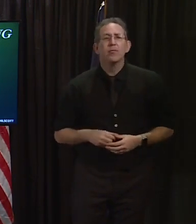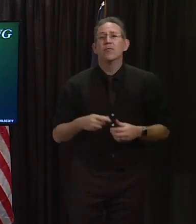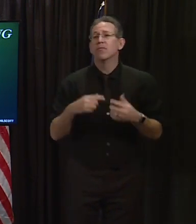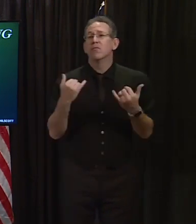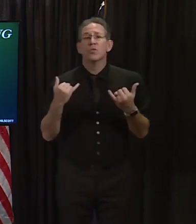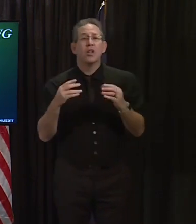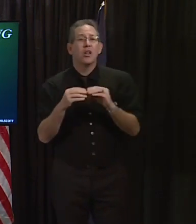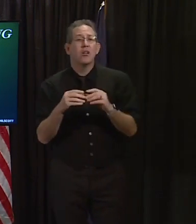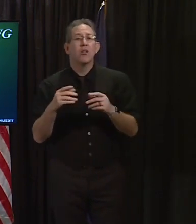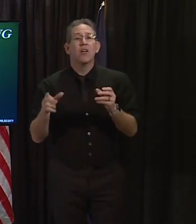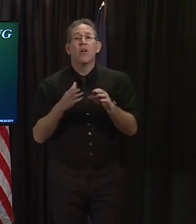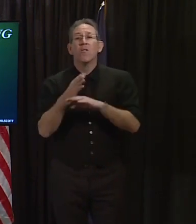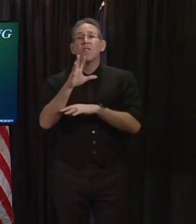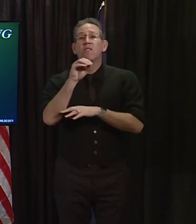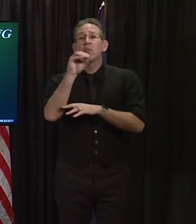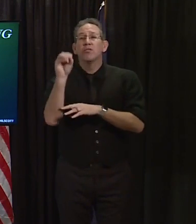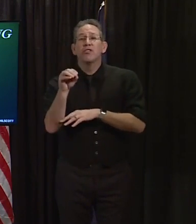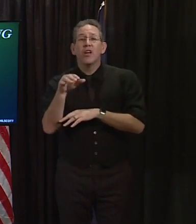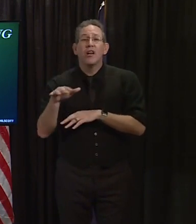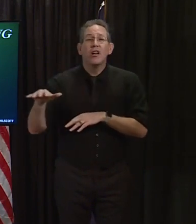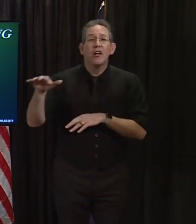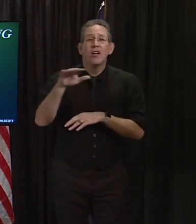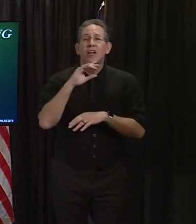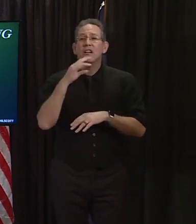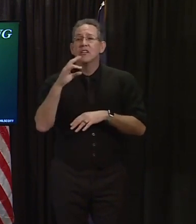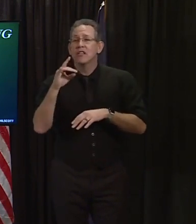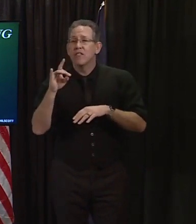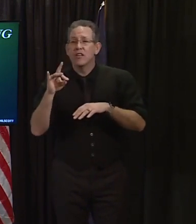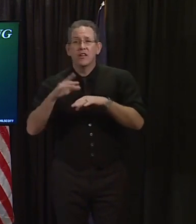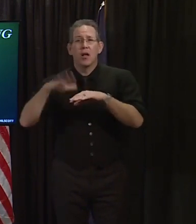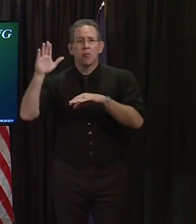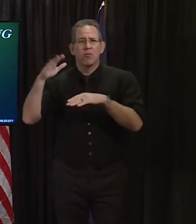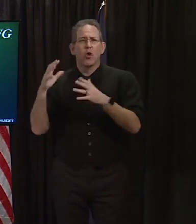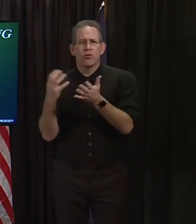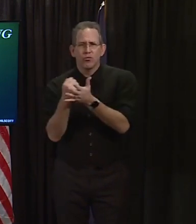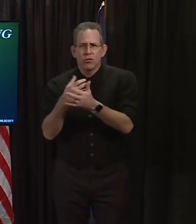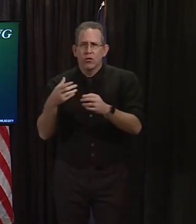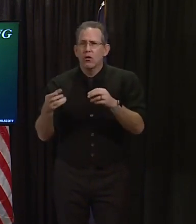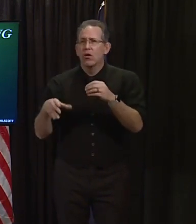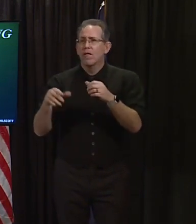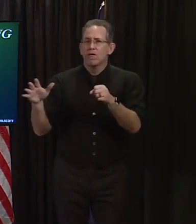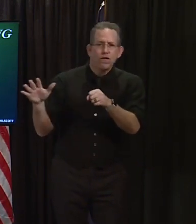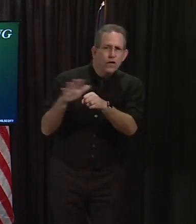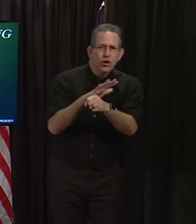aged 18 and older are fully vaccinated and have received a booster shot For